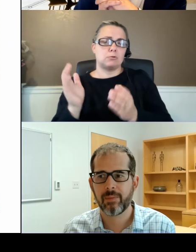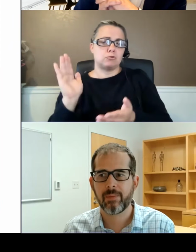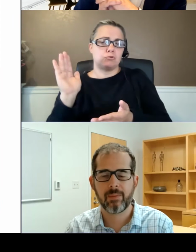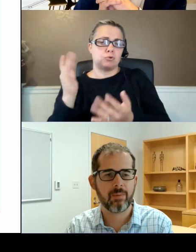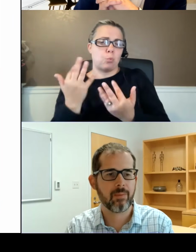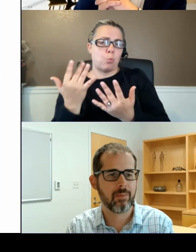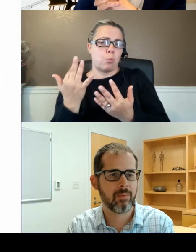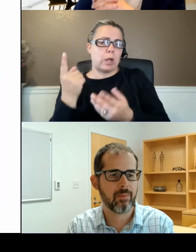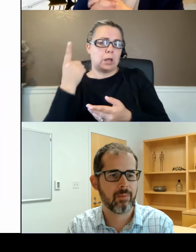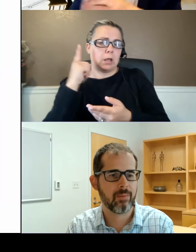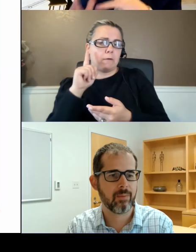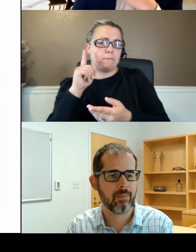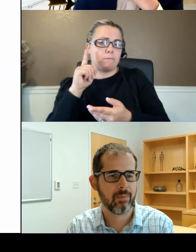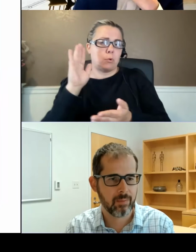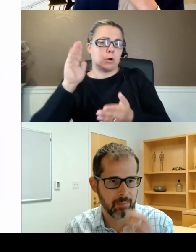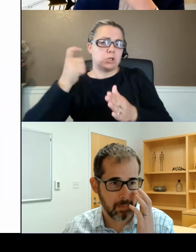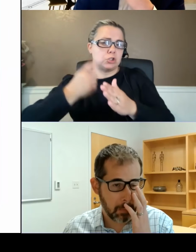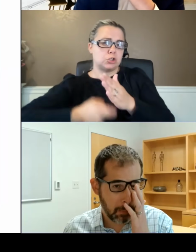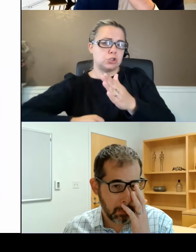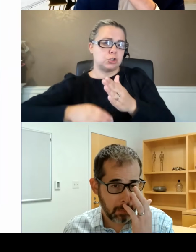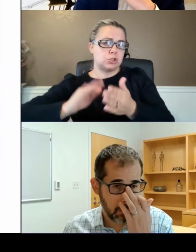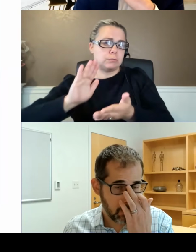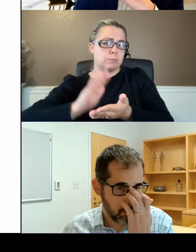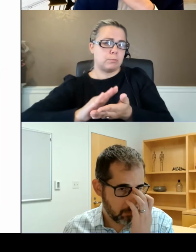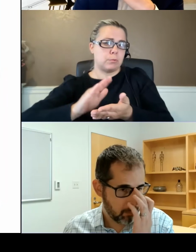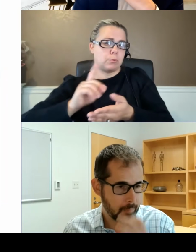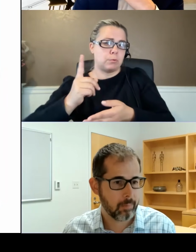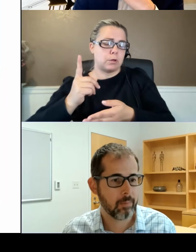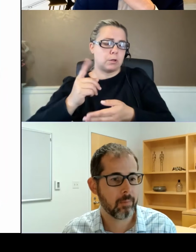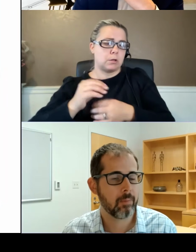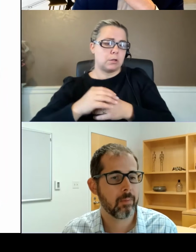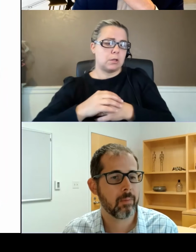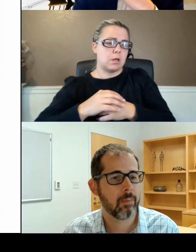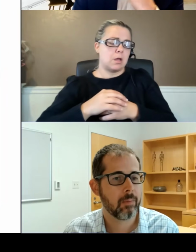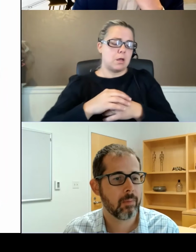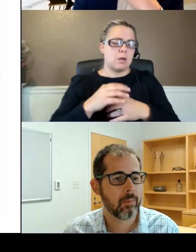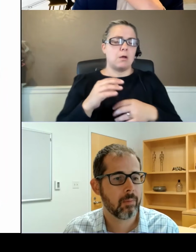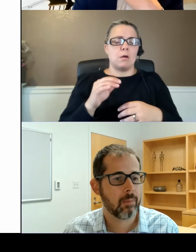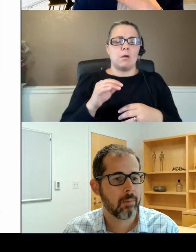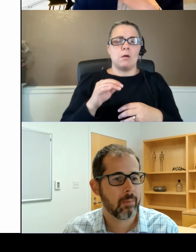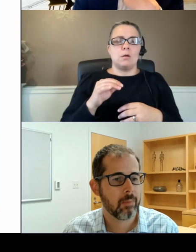I think, if I'm understanding that question, what comes to mind for me is that sometimes the most